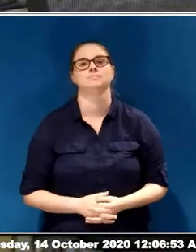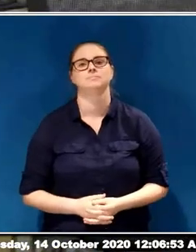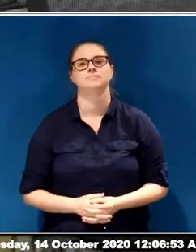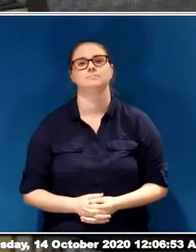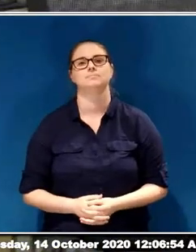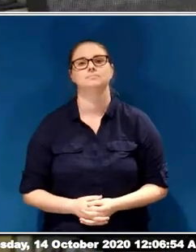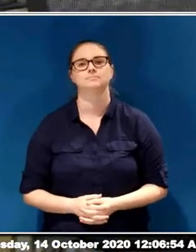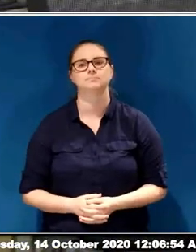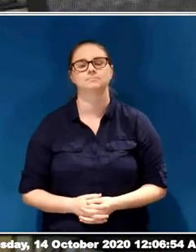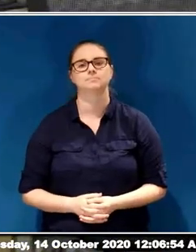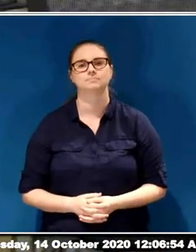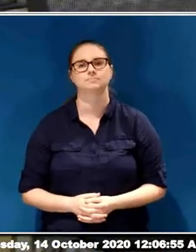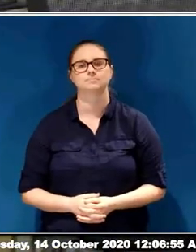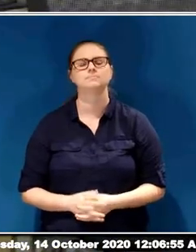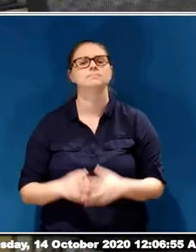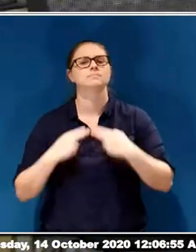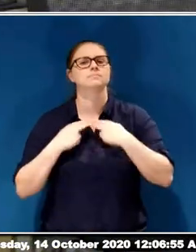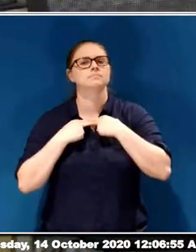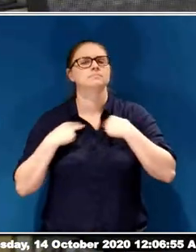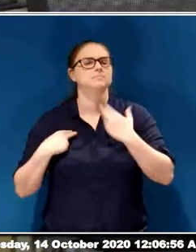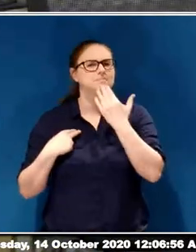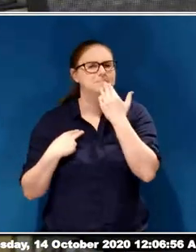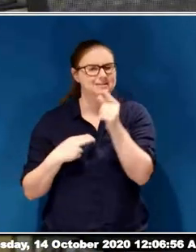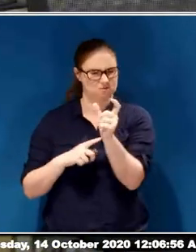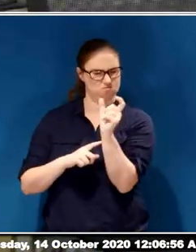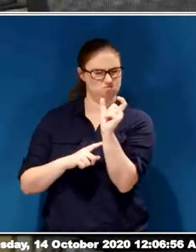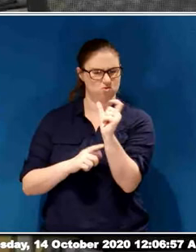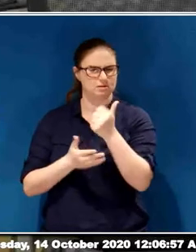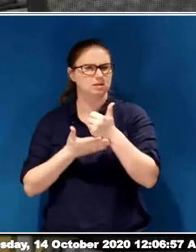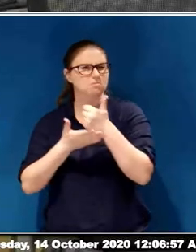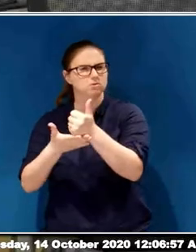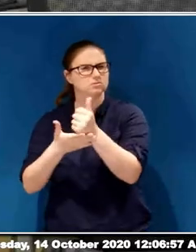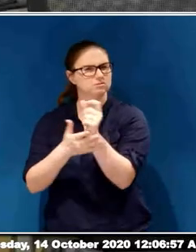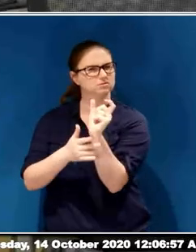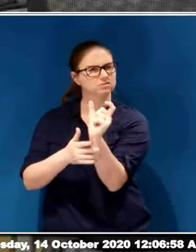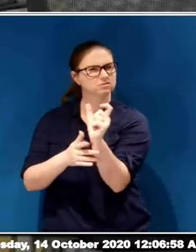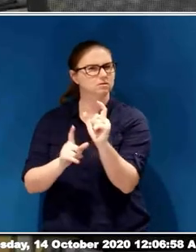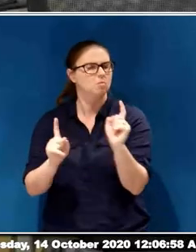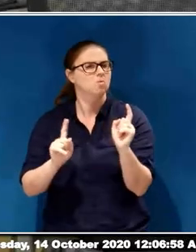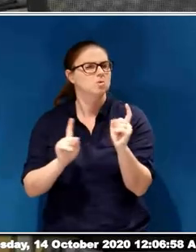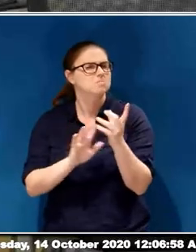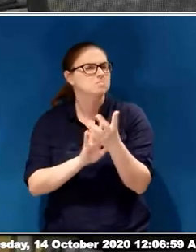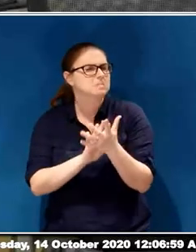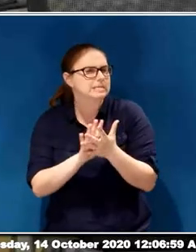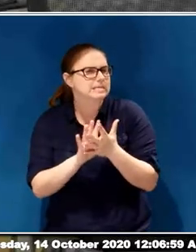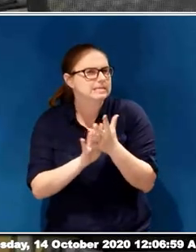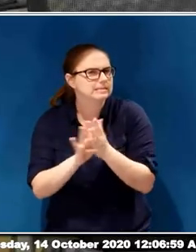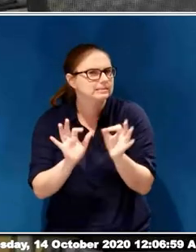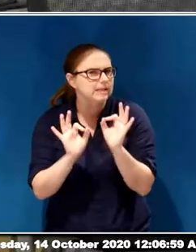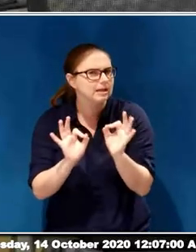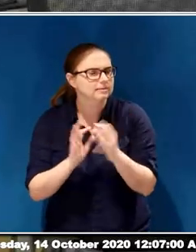DR de BRUIN: I use "support" as a sort of catch-all because, well, it's in the